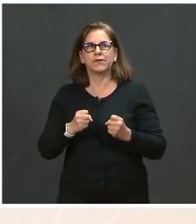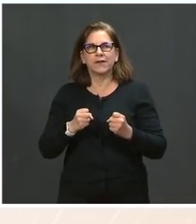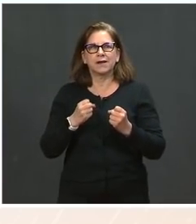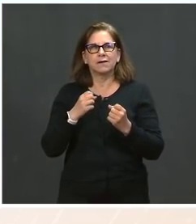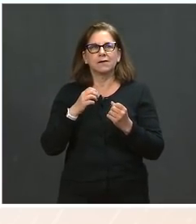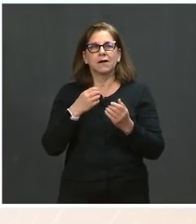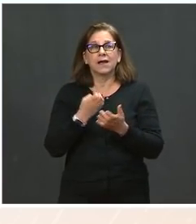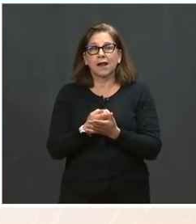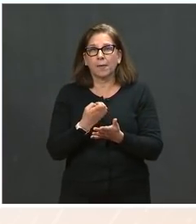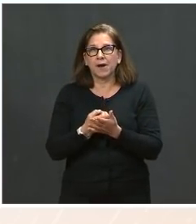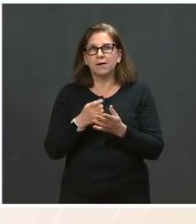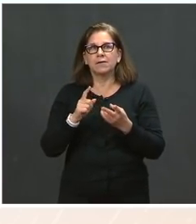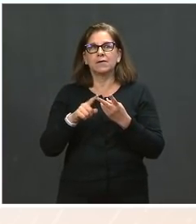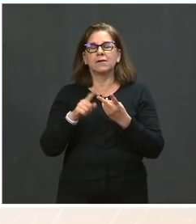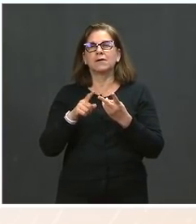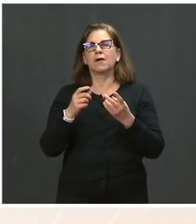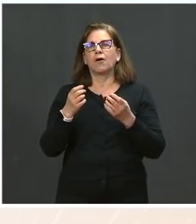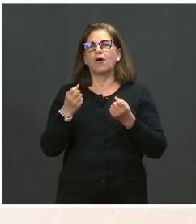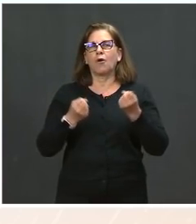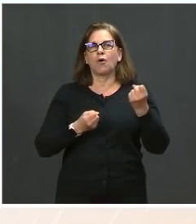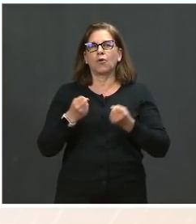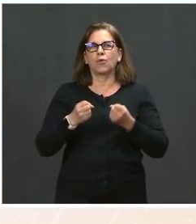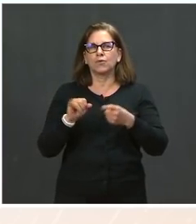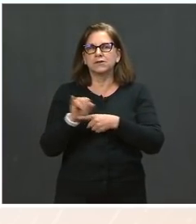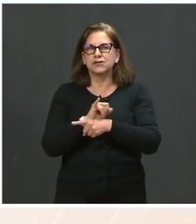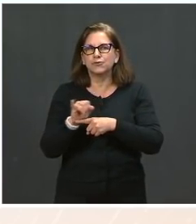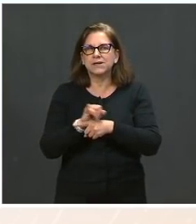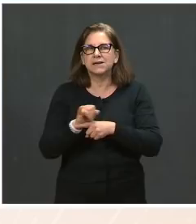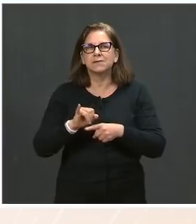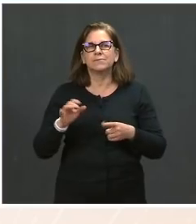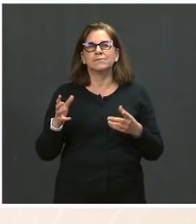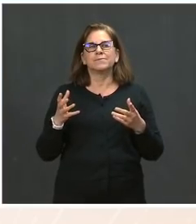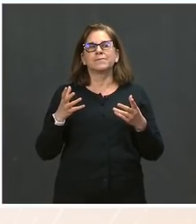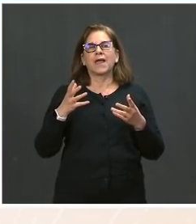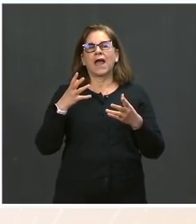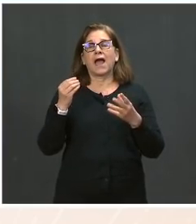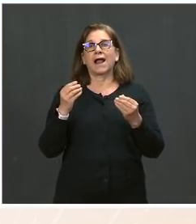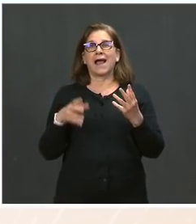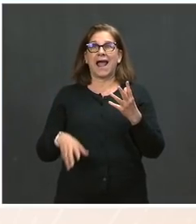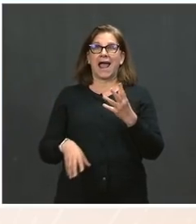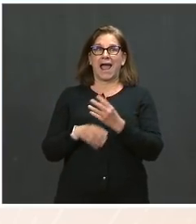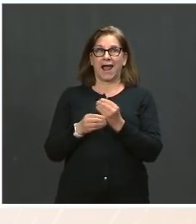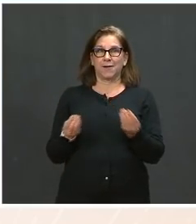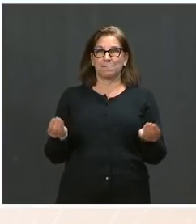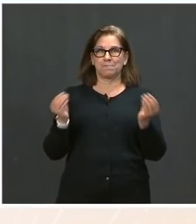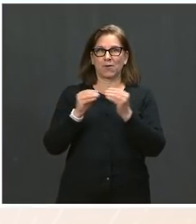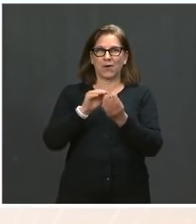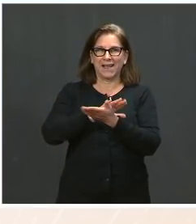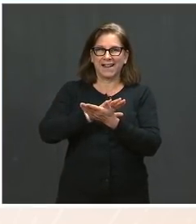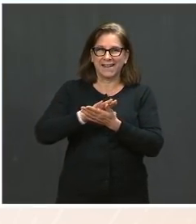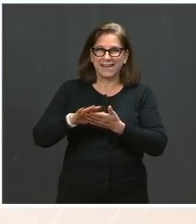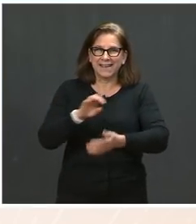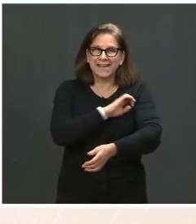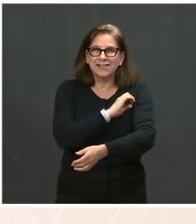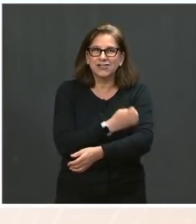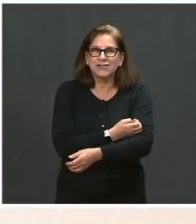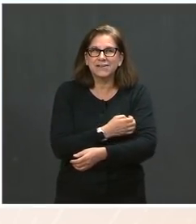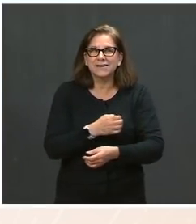and add emerging sectors, such as clean energy, to Michigan's economic portfolio. Today, one third of all North American